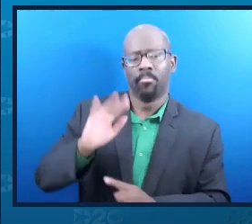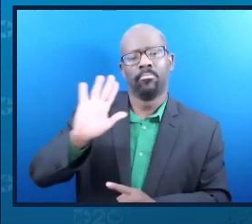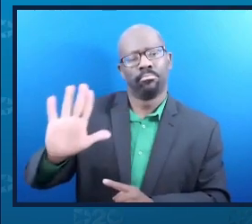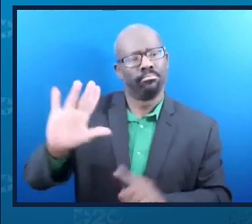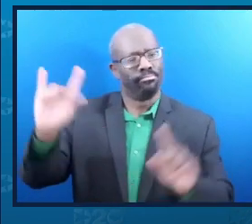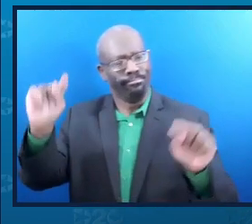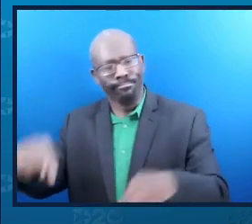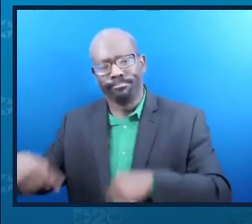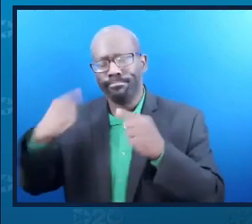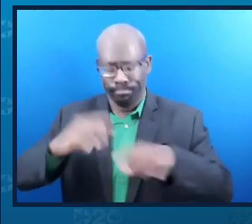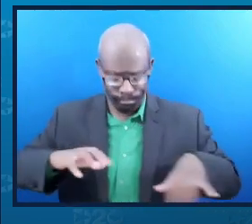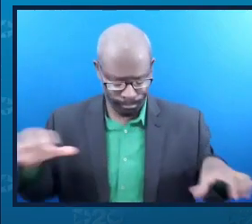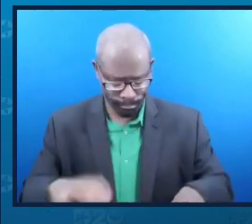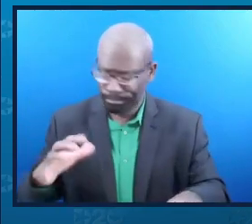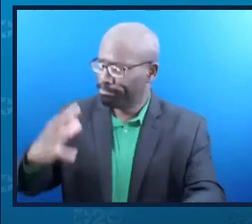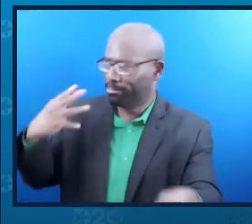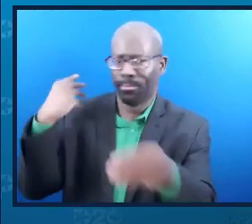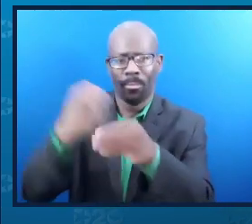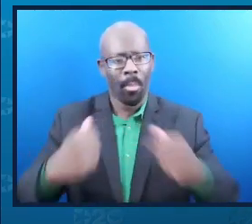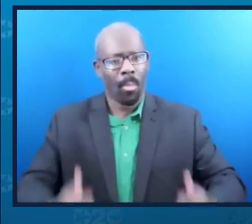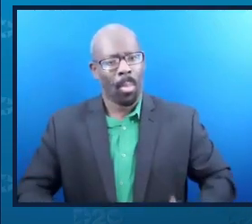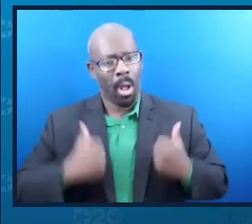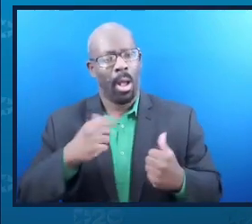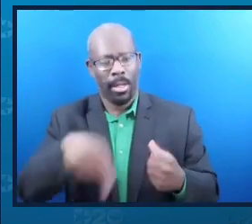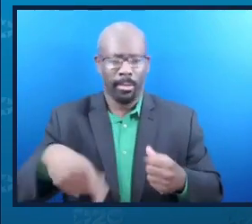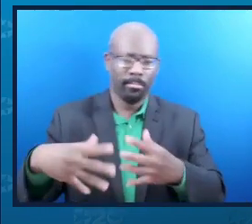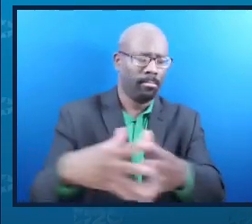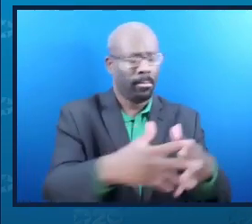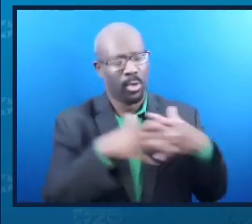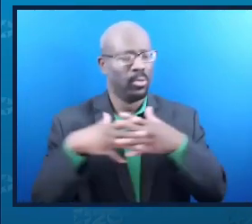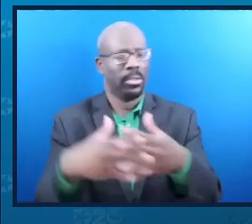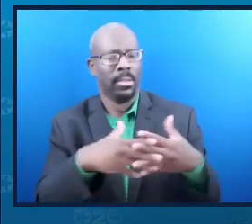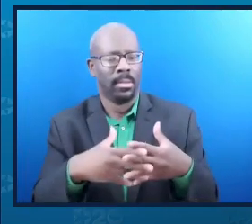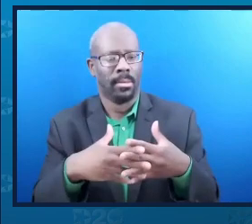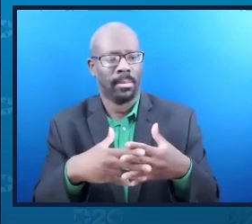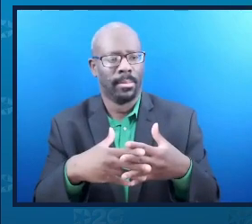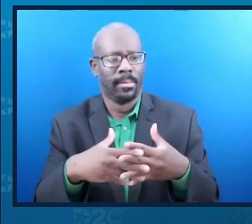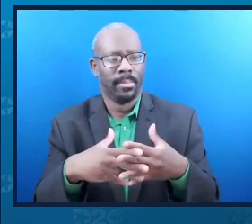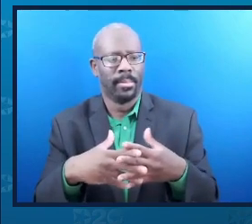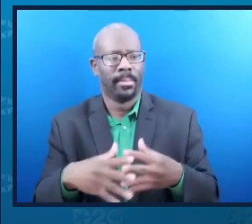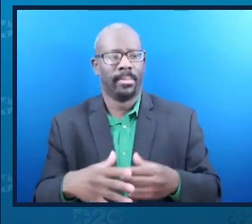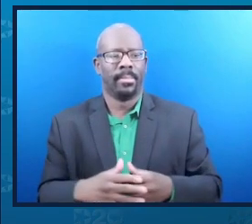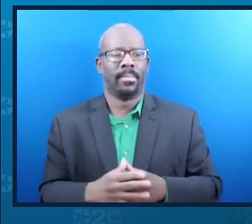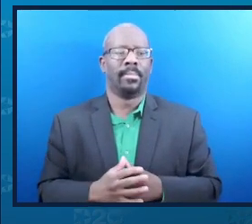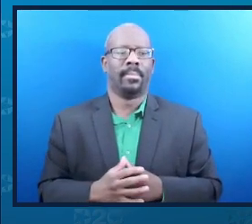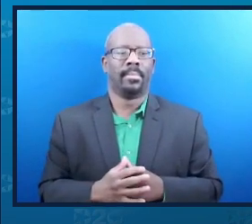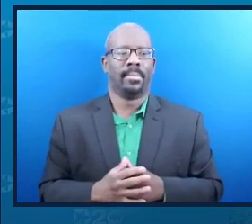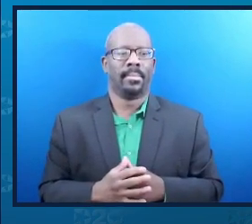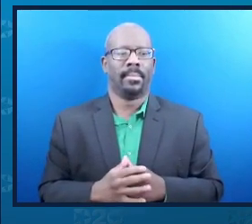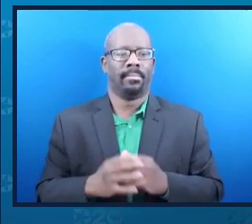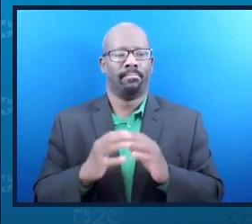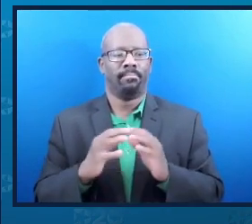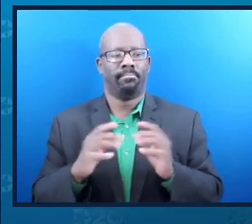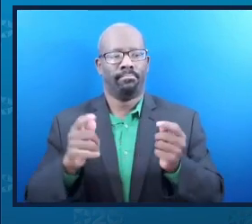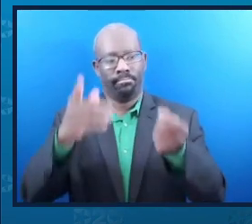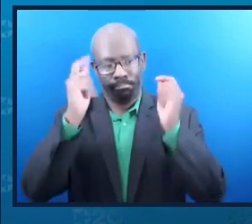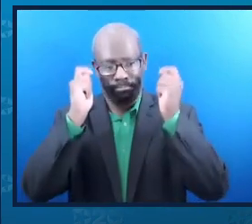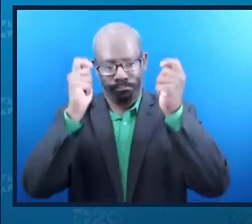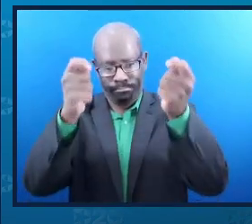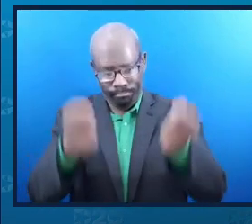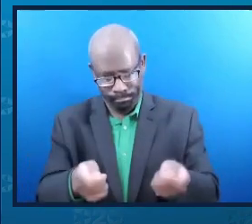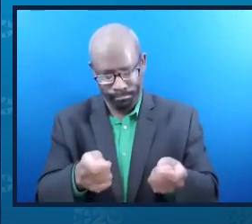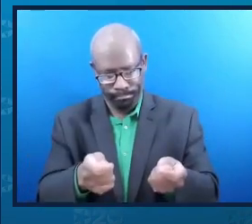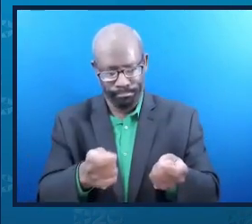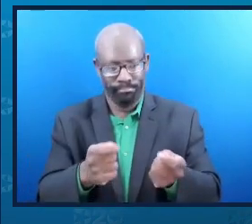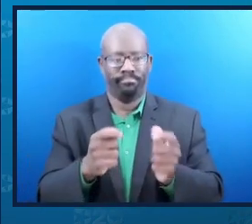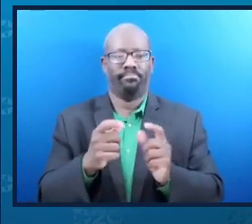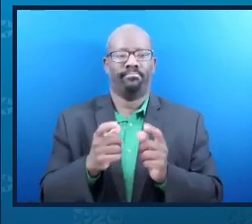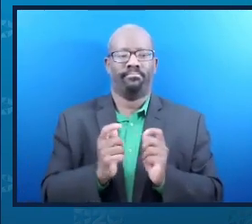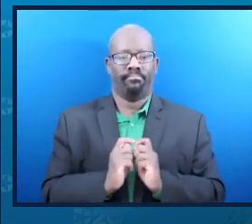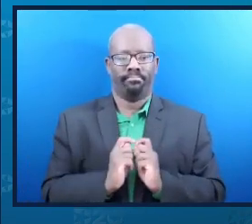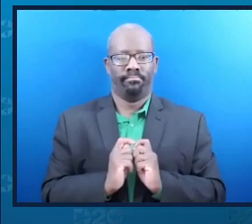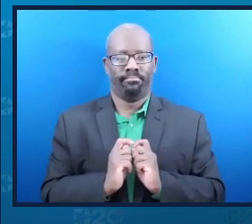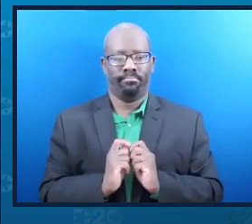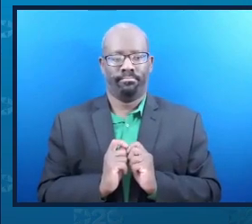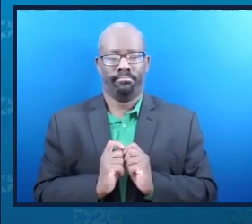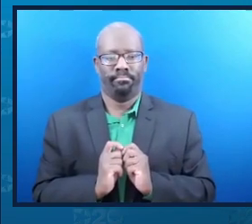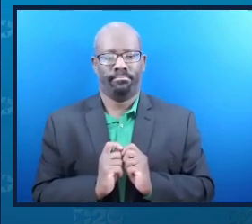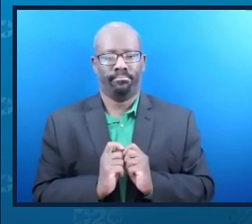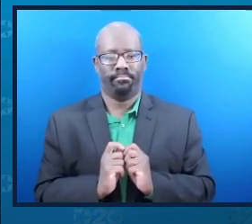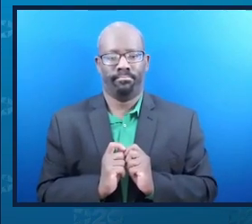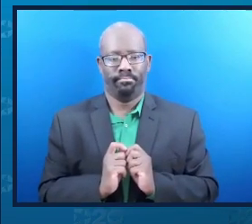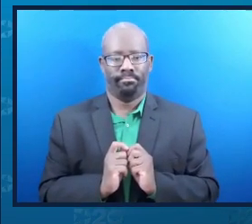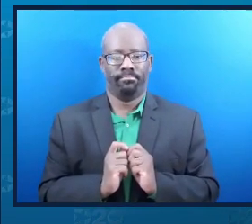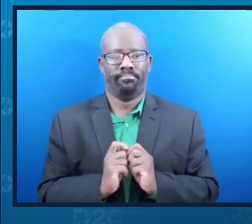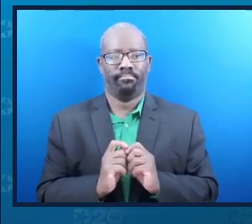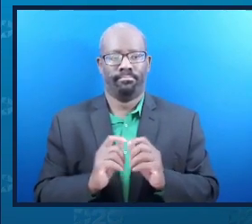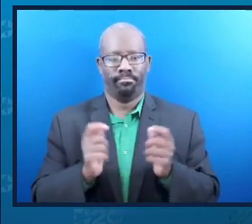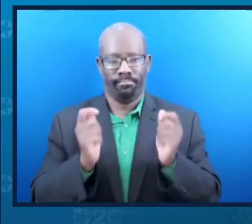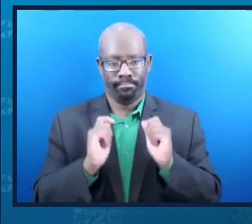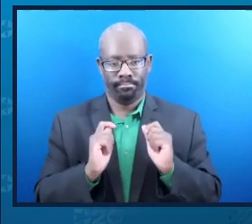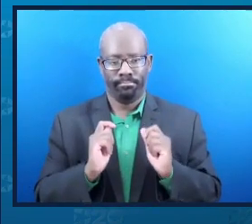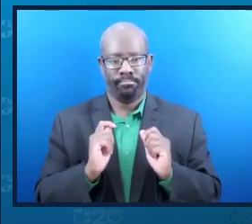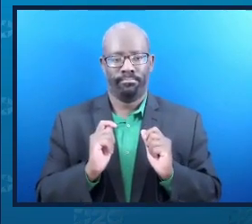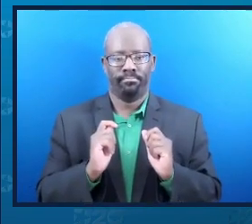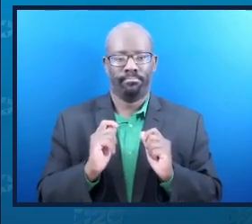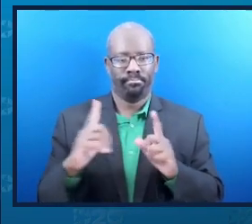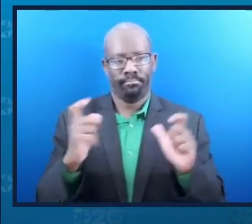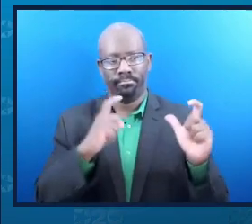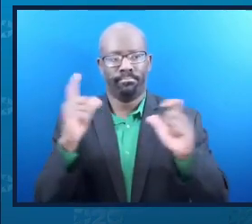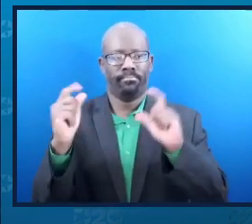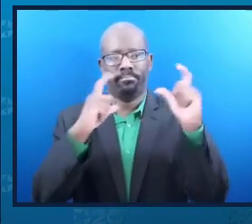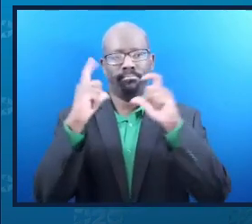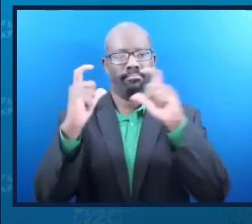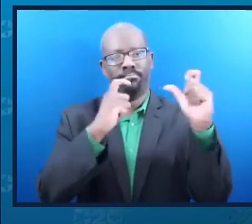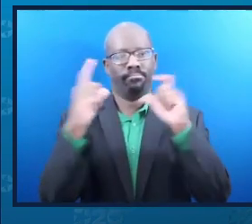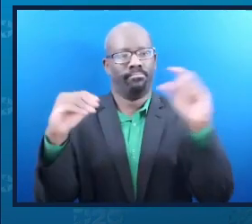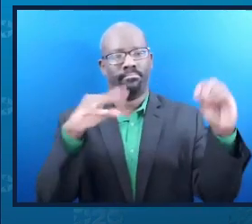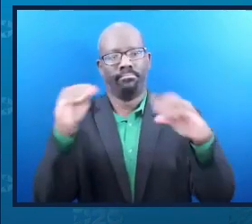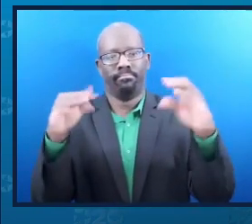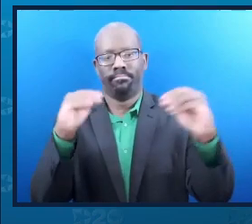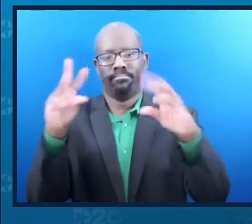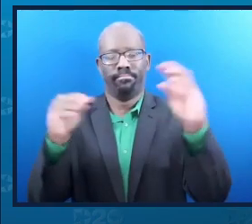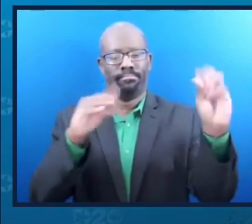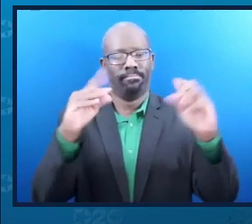BEHALF THE UNITED STATES OF